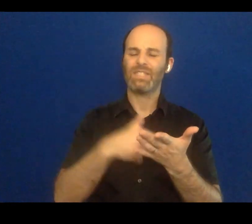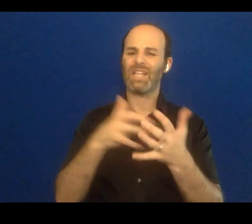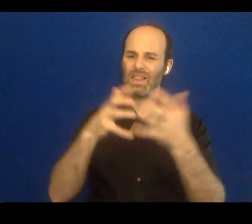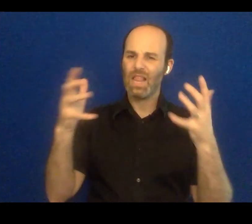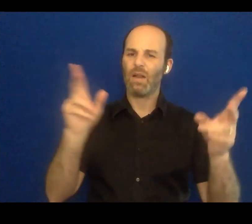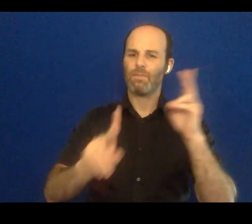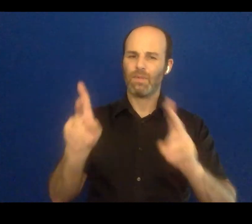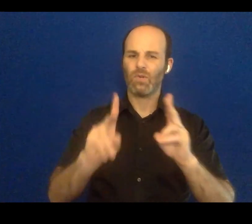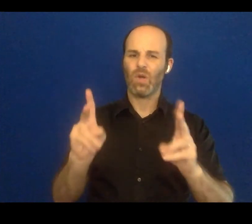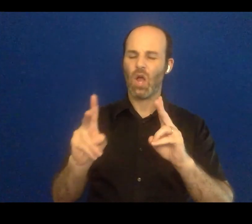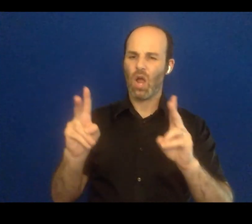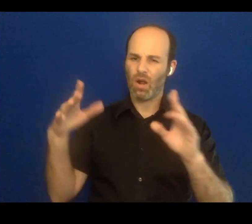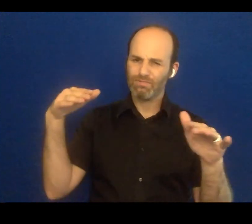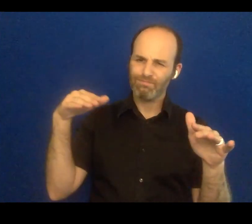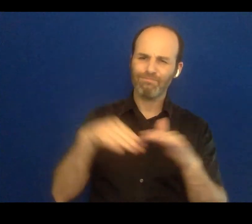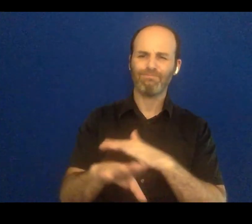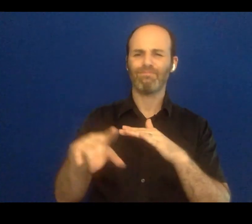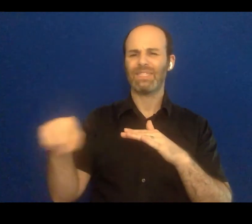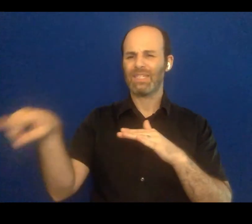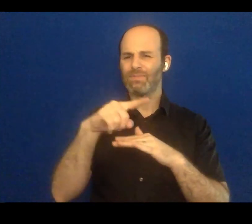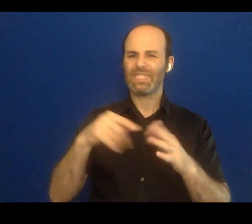LOT OF PEOPLE COMING INTO THE